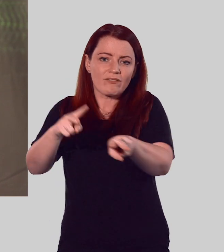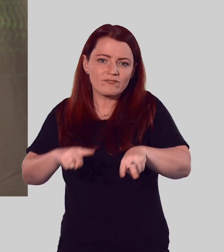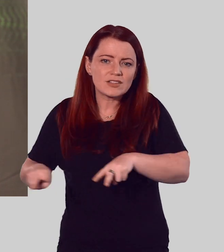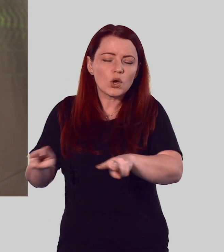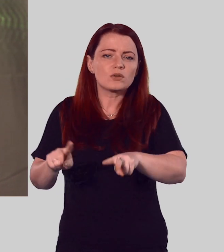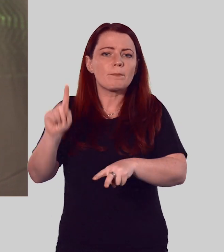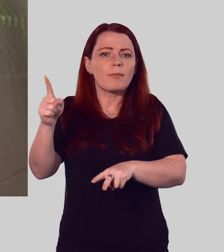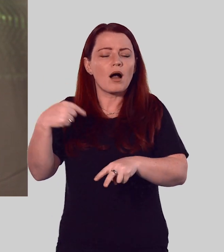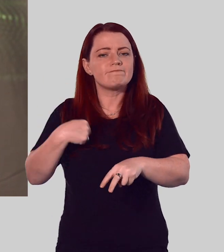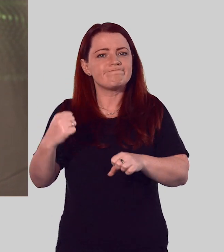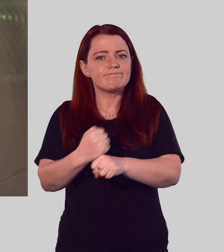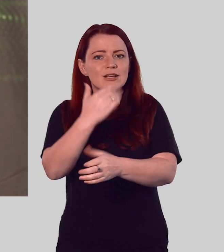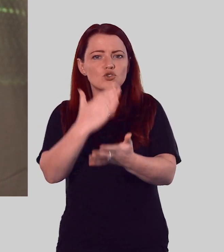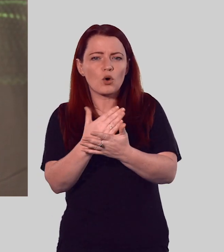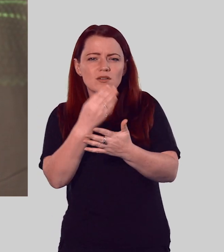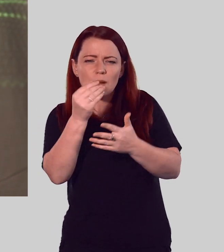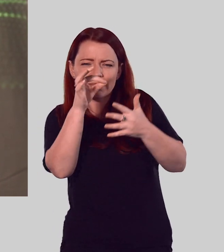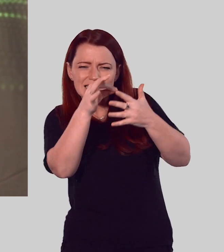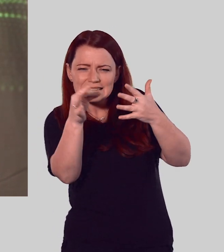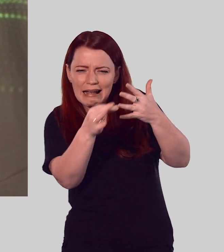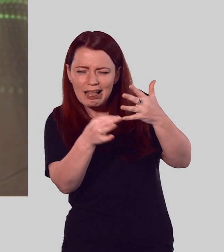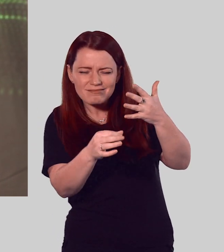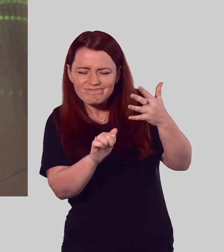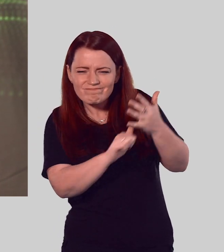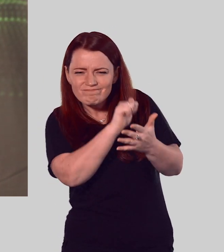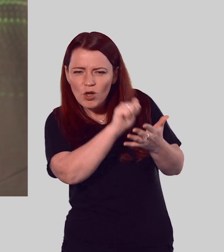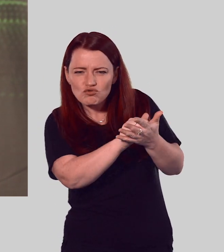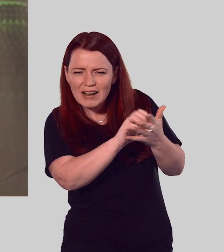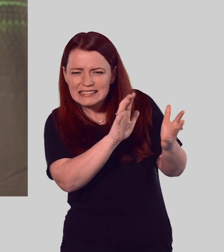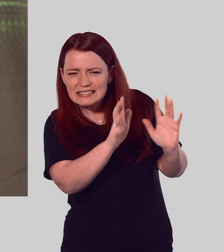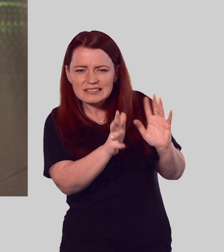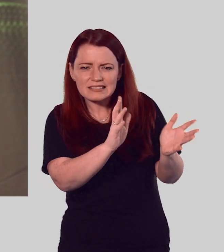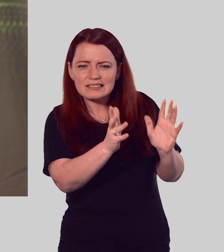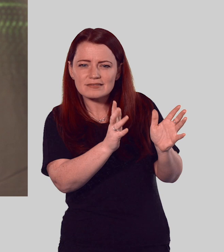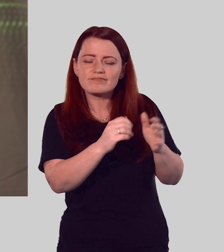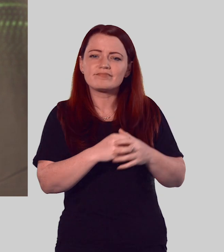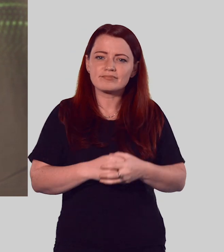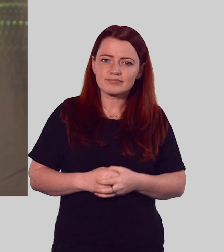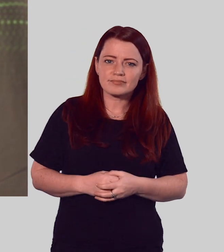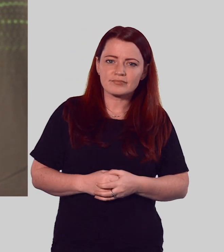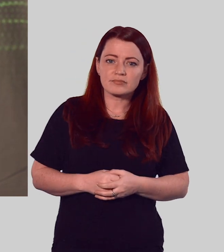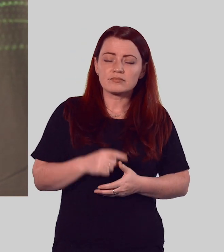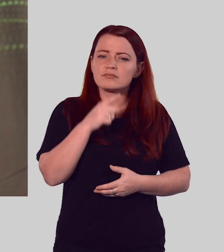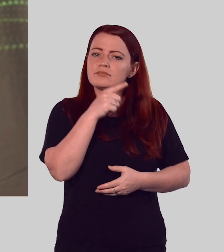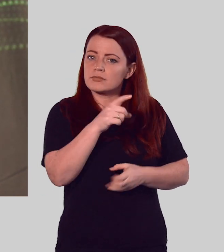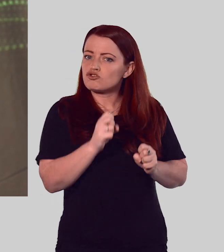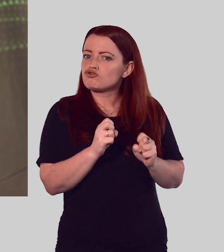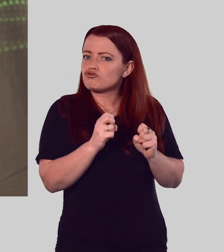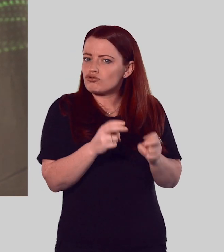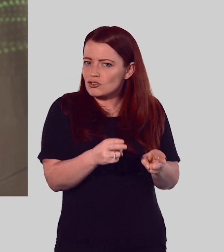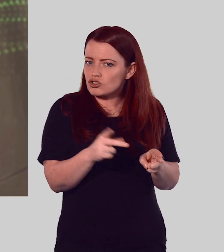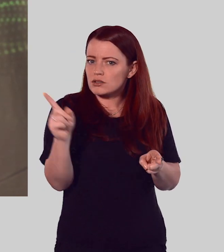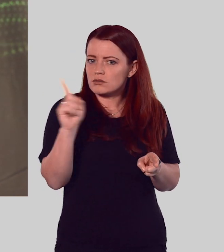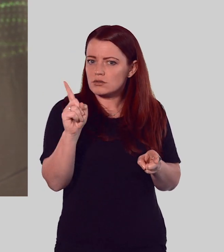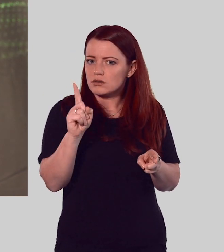some details that seemed strange, perhaps slightly out of place, this was a strategy to provoke an audience